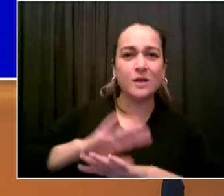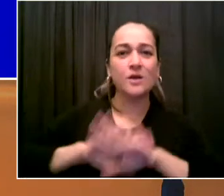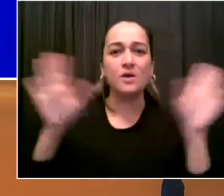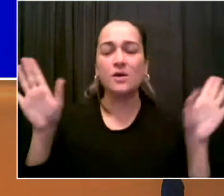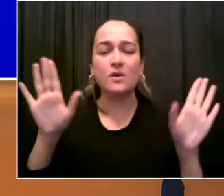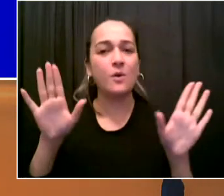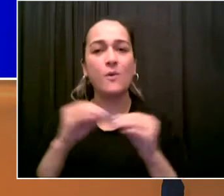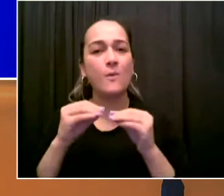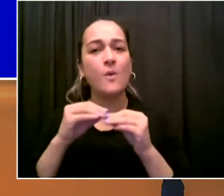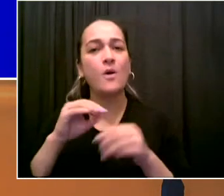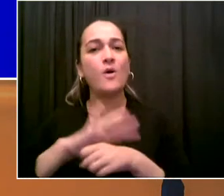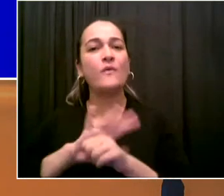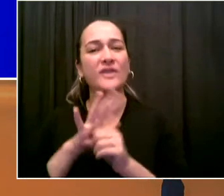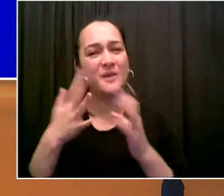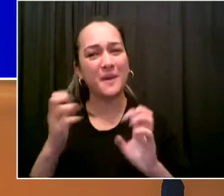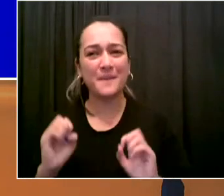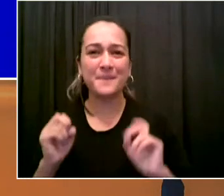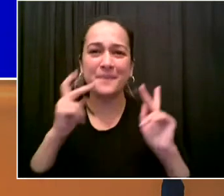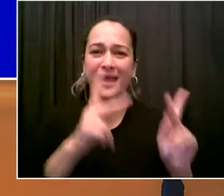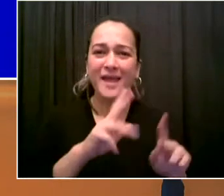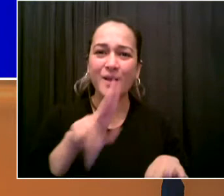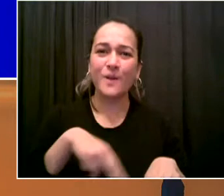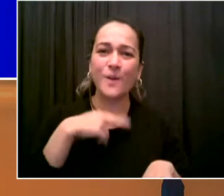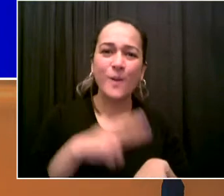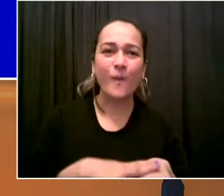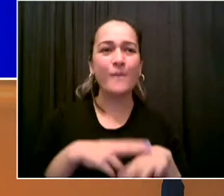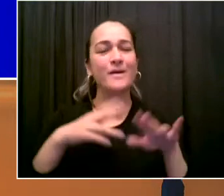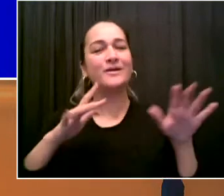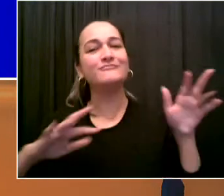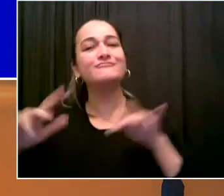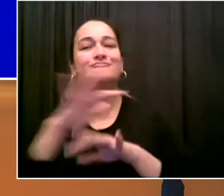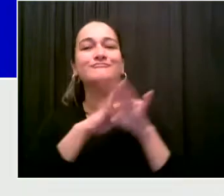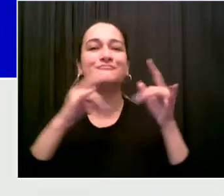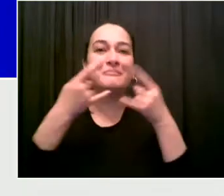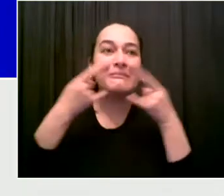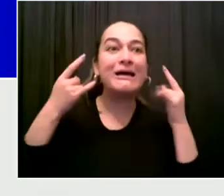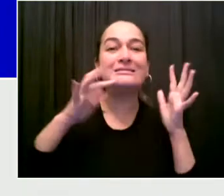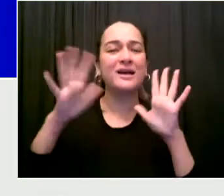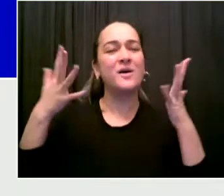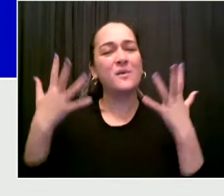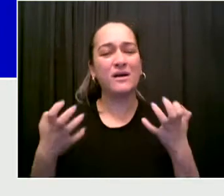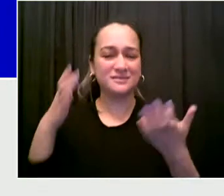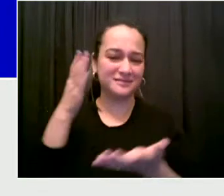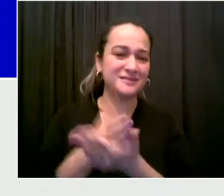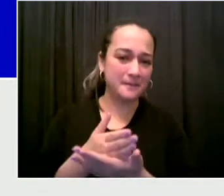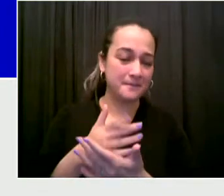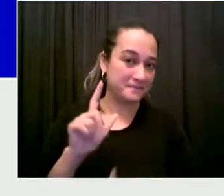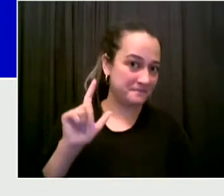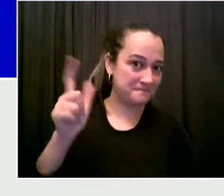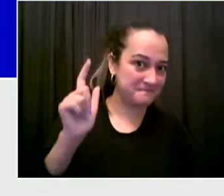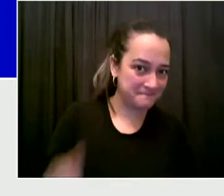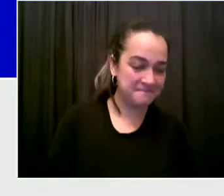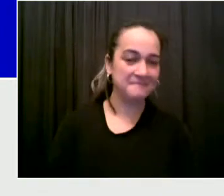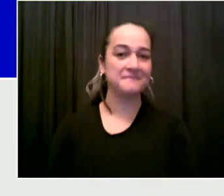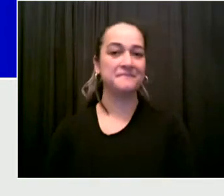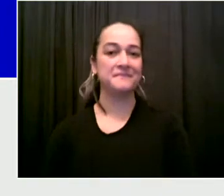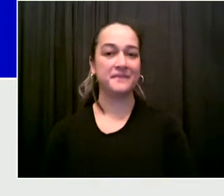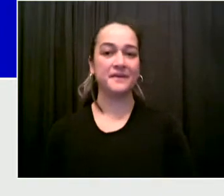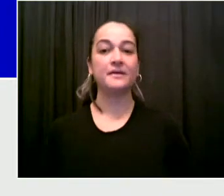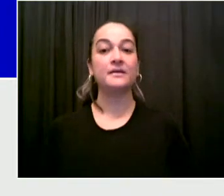WE HAVE TO GET THAT INTO OUR MIND. IT IS TIME TO LEAVE COVID-19 BEHIND AND MAKE THE ADJUSTMENTS TO THE LIVES WE KNEW BUT MAKE THINGS BETTER.